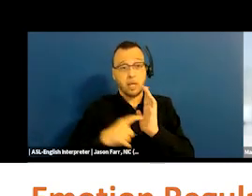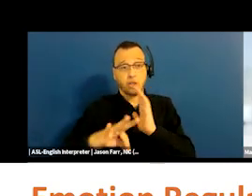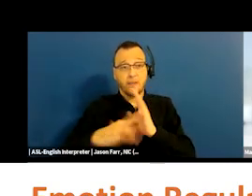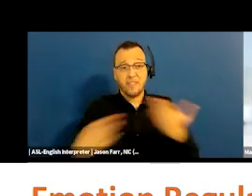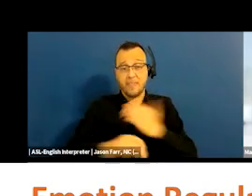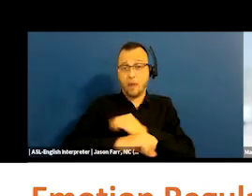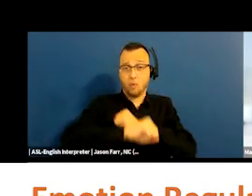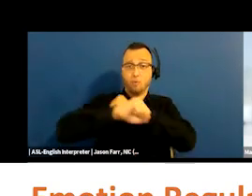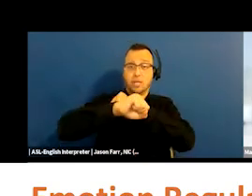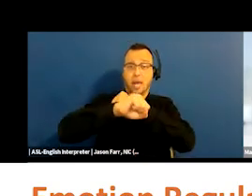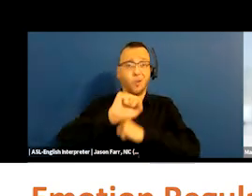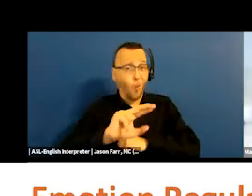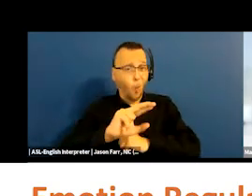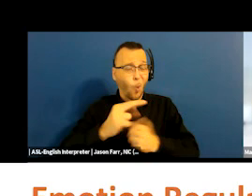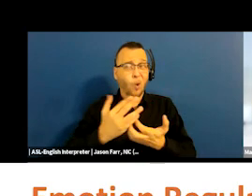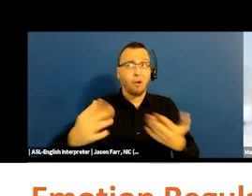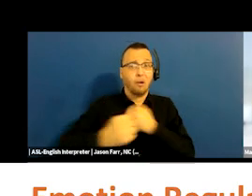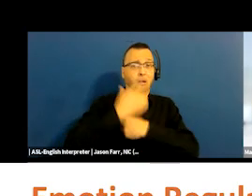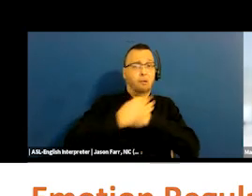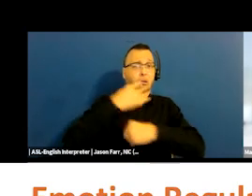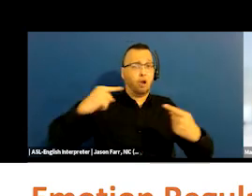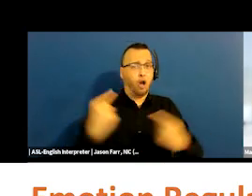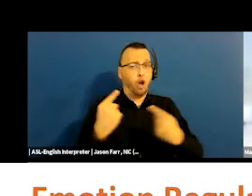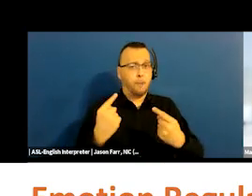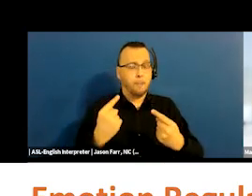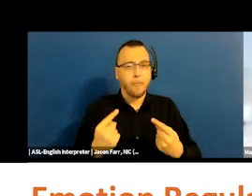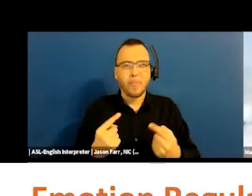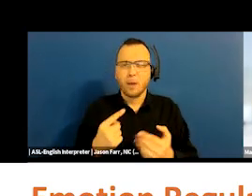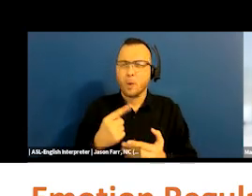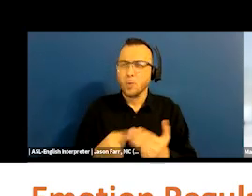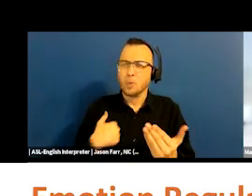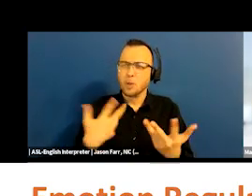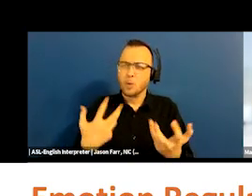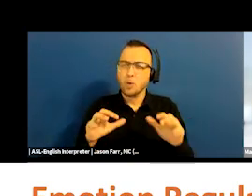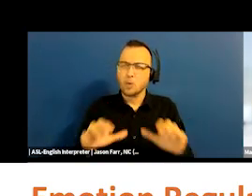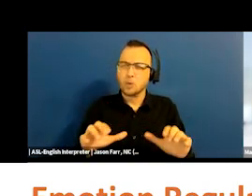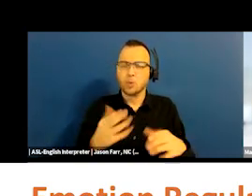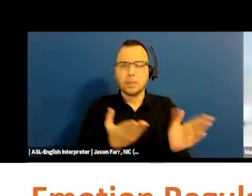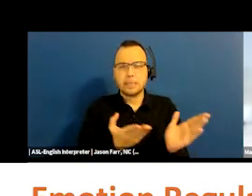they often live in that red bubble feeling of being in the threat system feeling threatened.